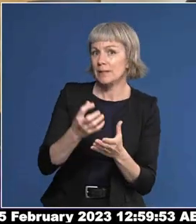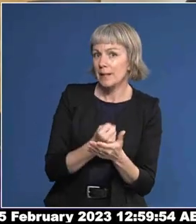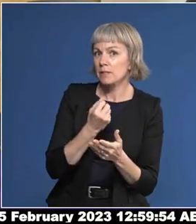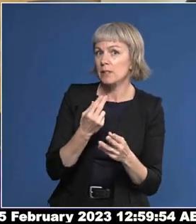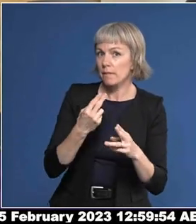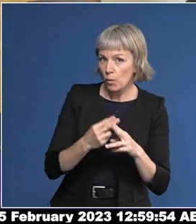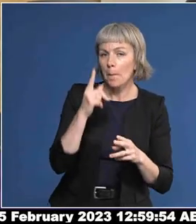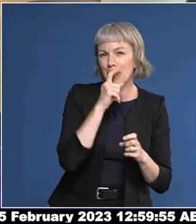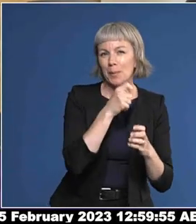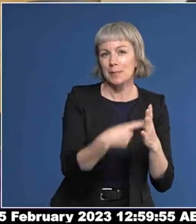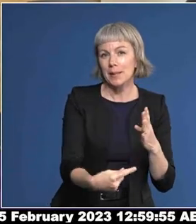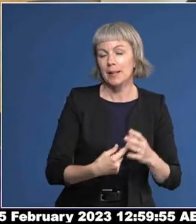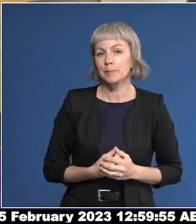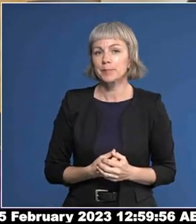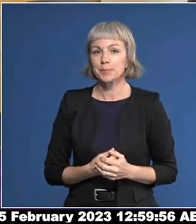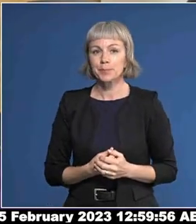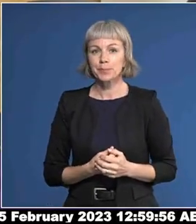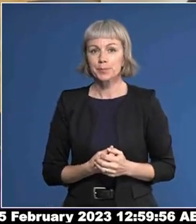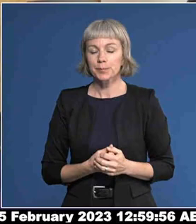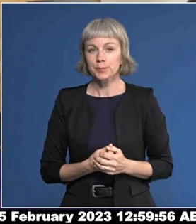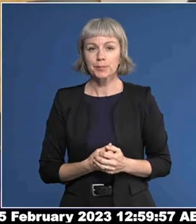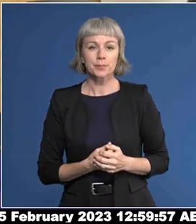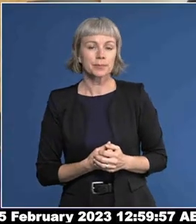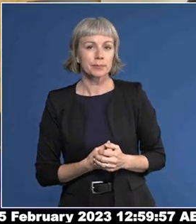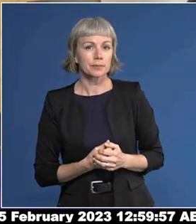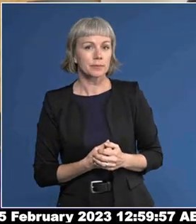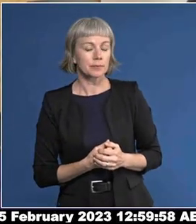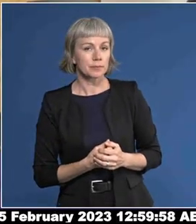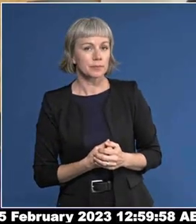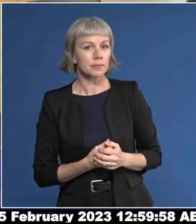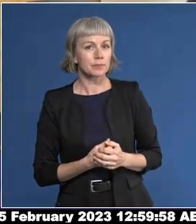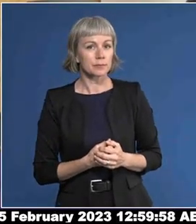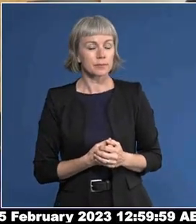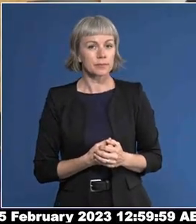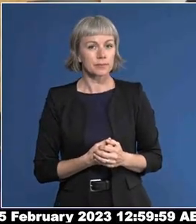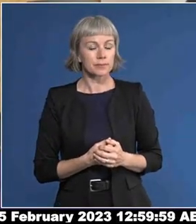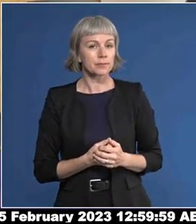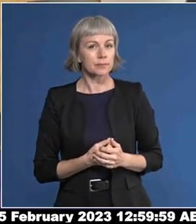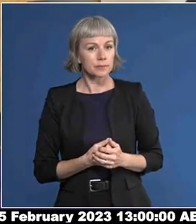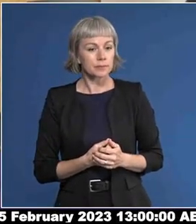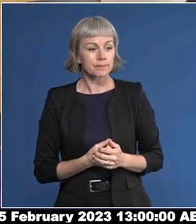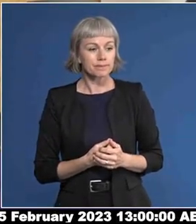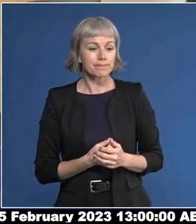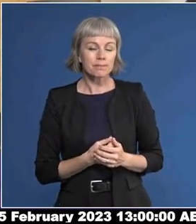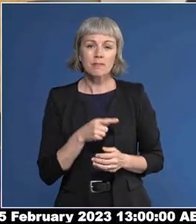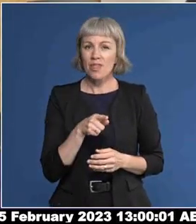So broadly speaking, the disability strategy, I think, is an excellent document